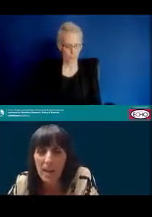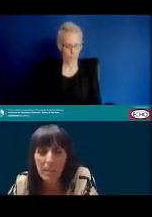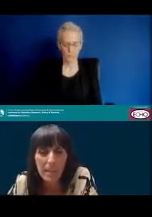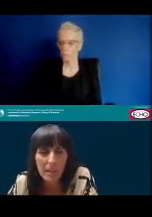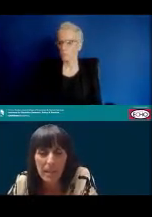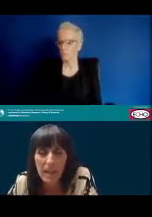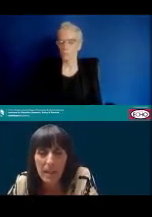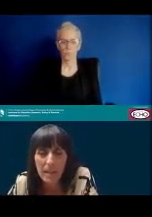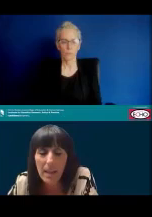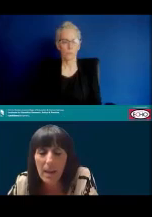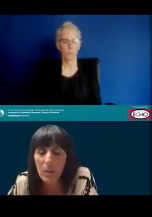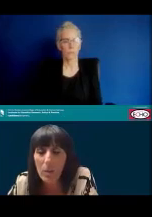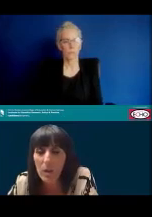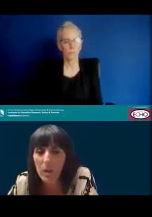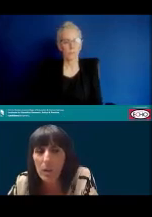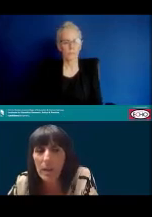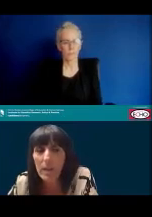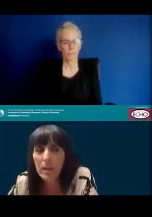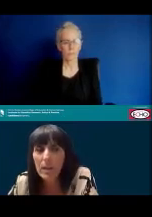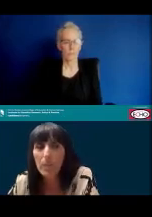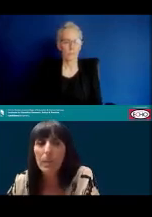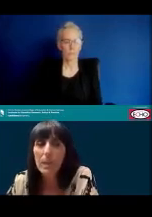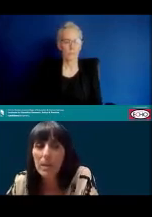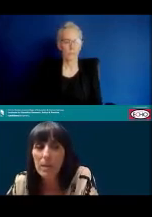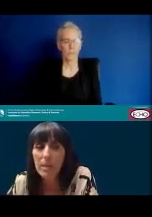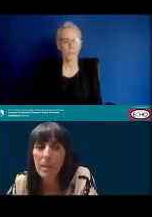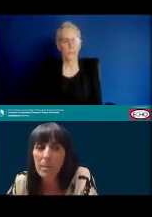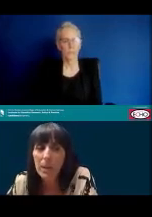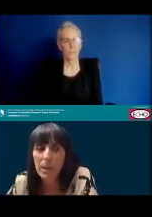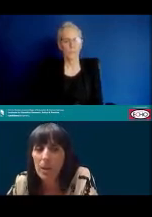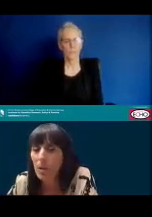families and clients that we work with, so please remember to